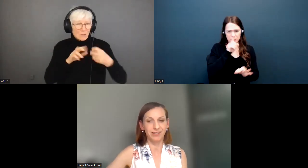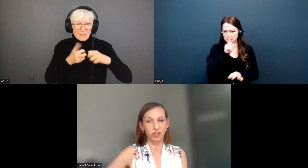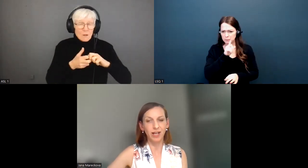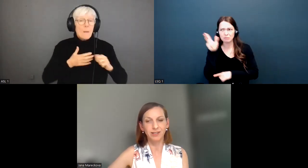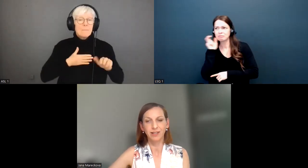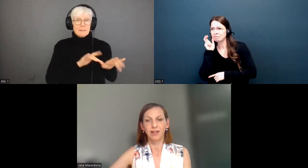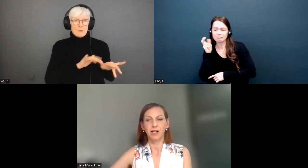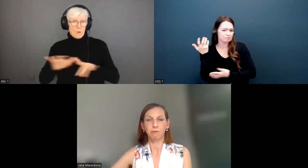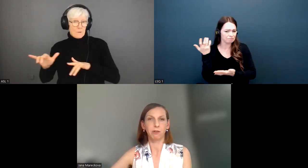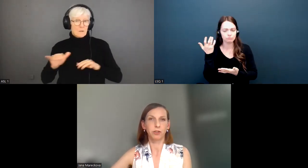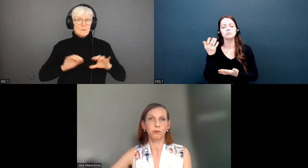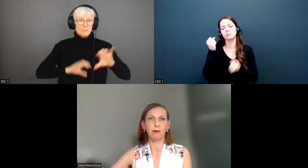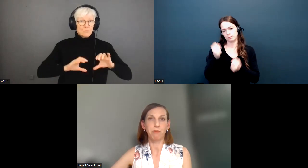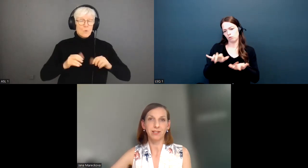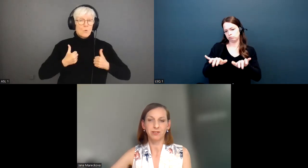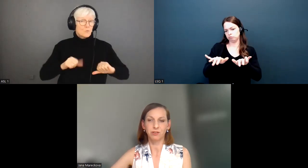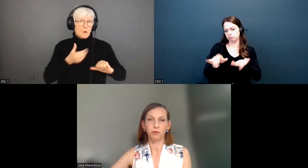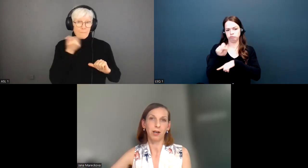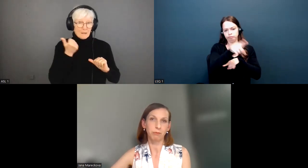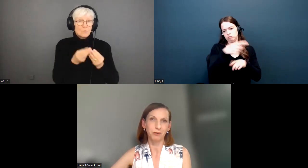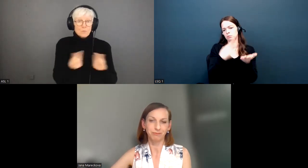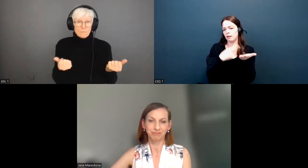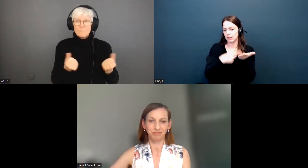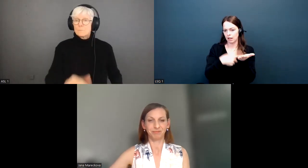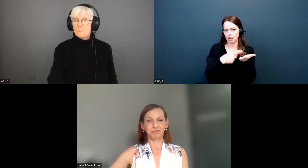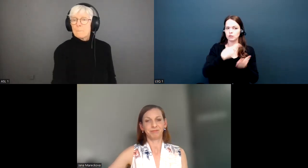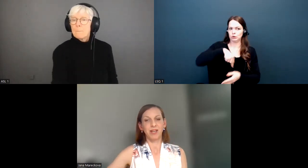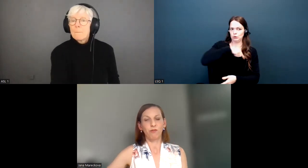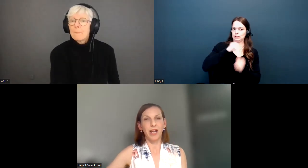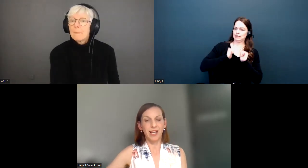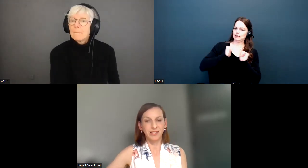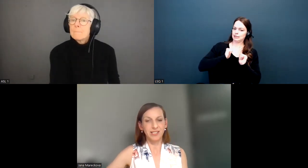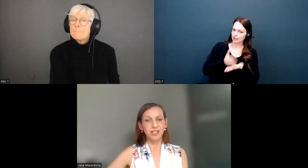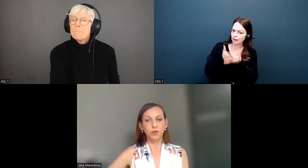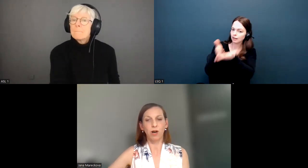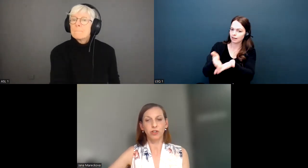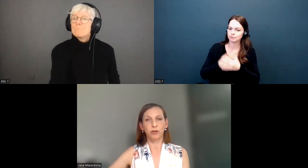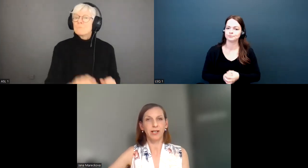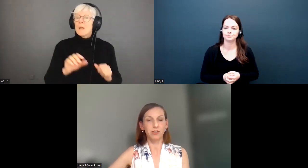in the chat and we will do our best to help you. For any attendees who are joining us